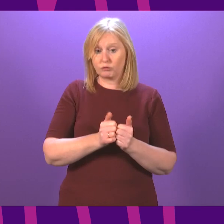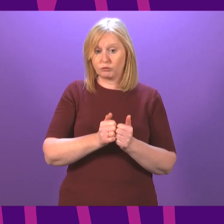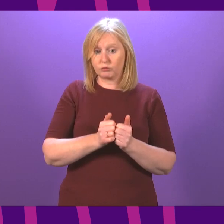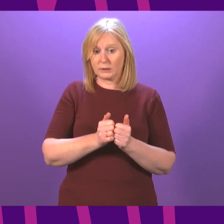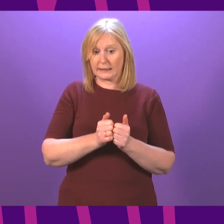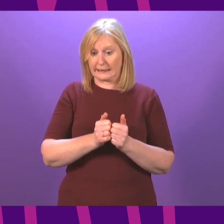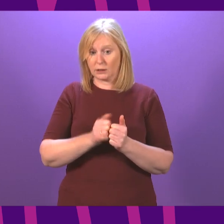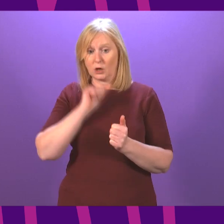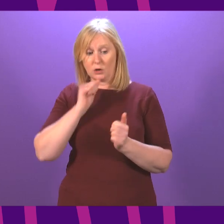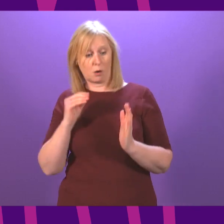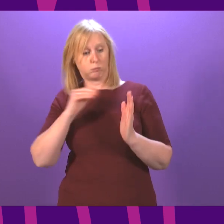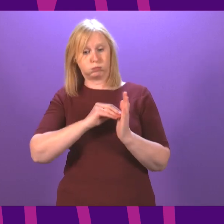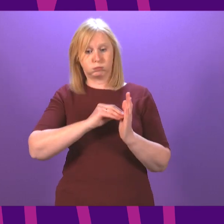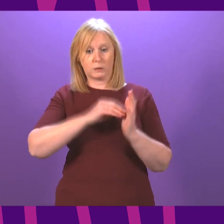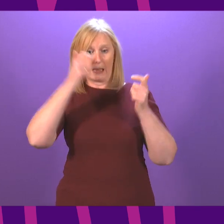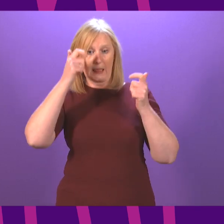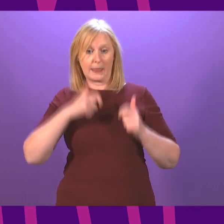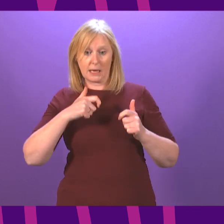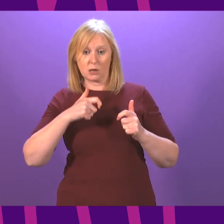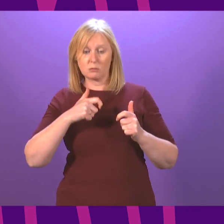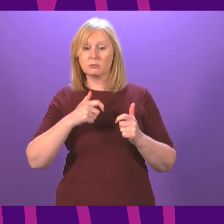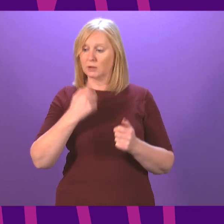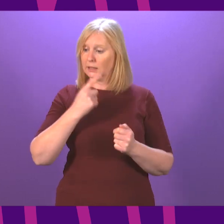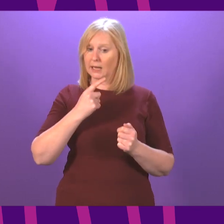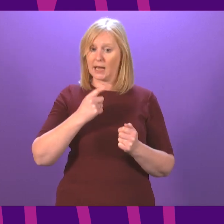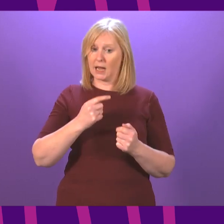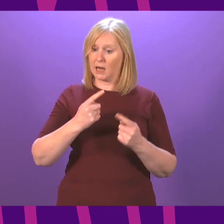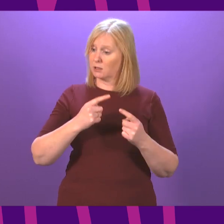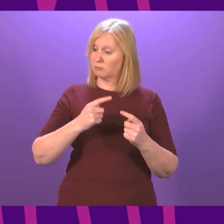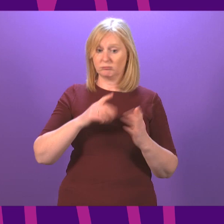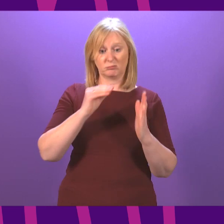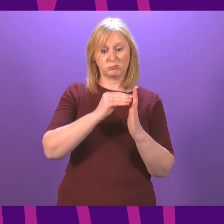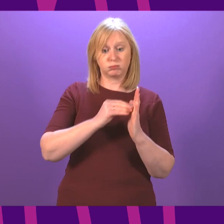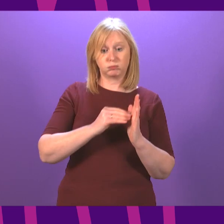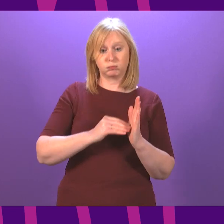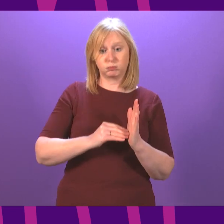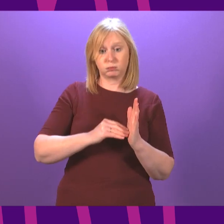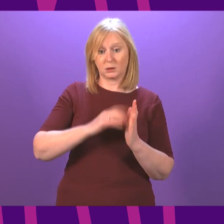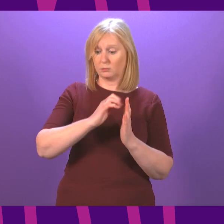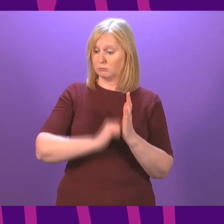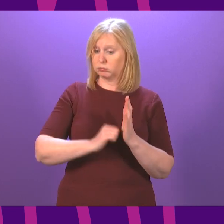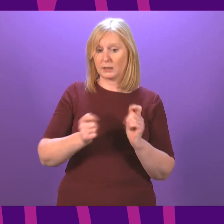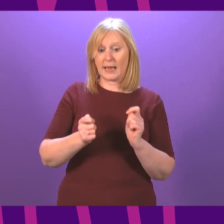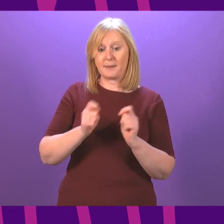and to support amendments from people such as Lord Hope, we might see progress.